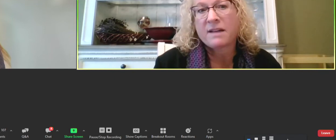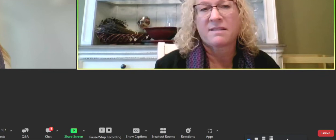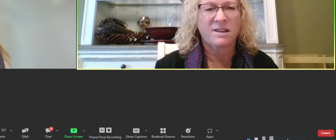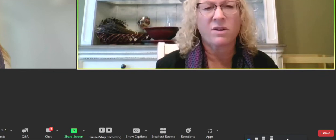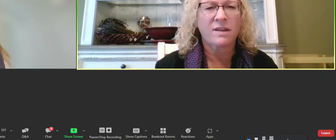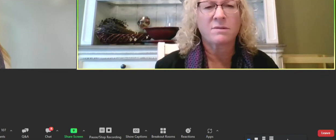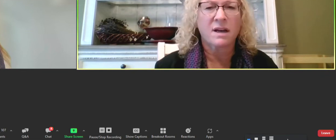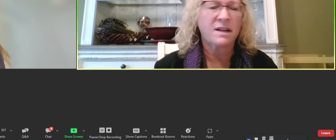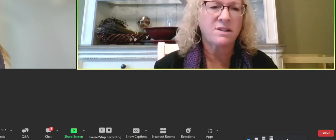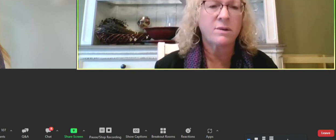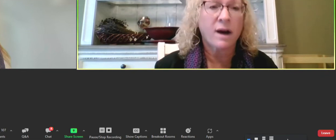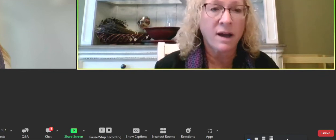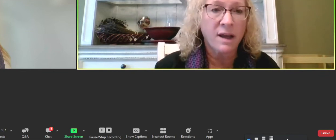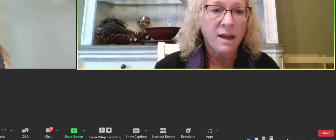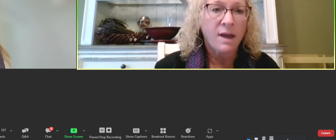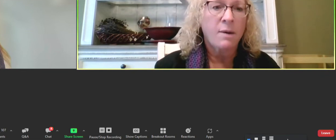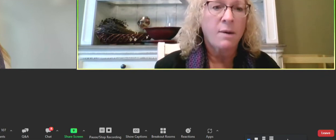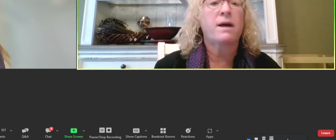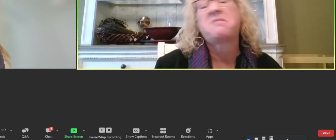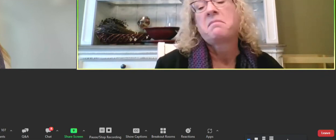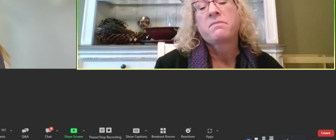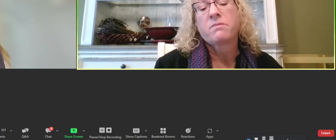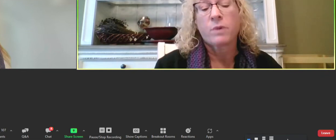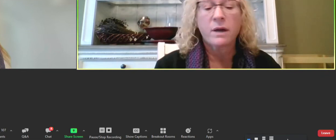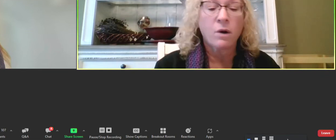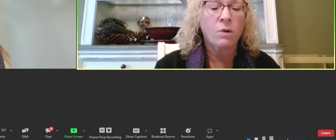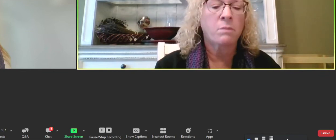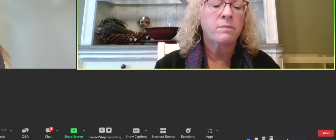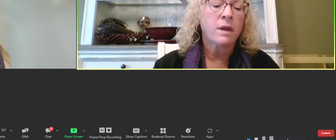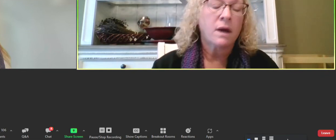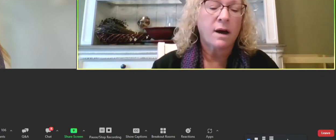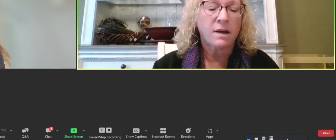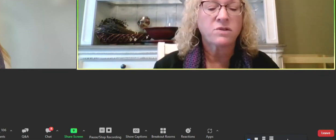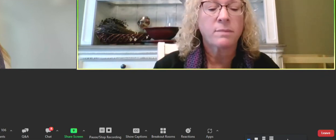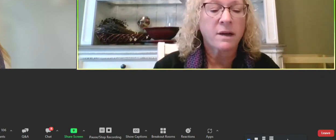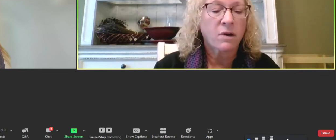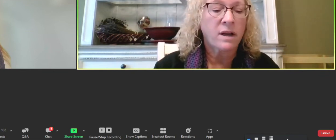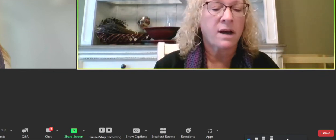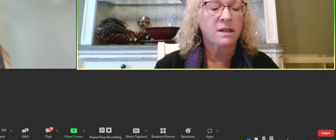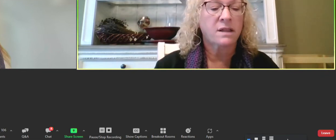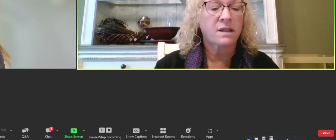I still thought that was too high, but went home, saw my cardiologist,